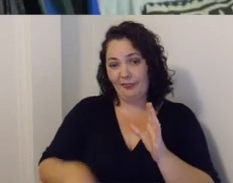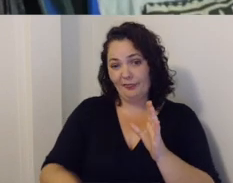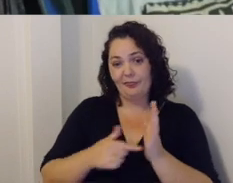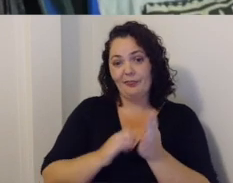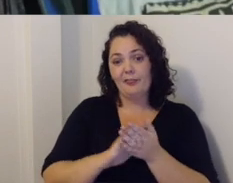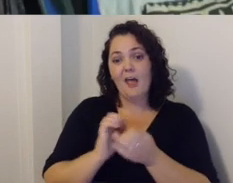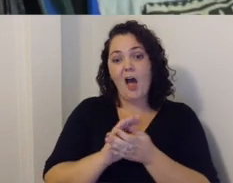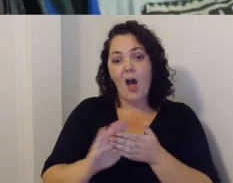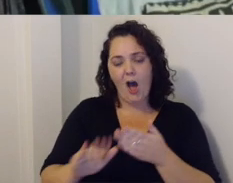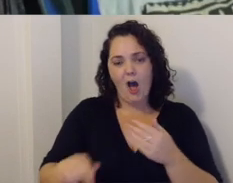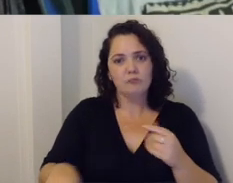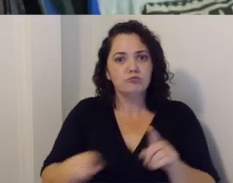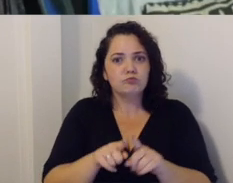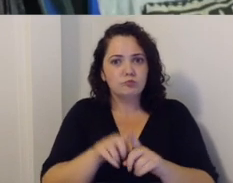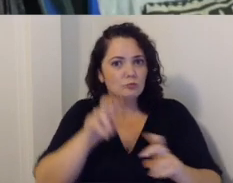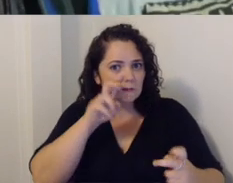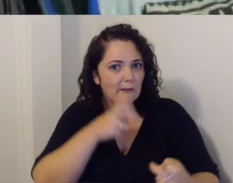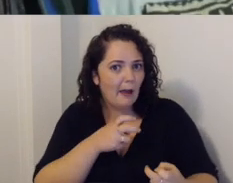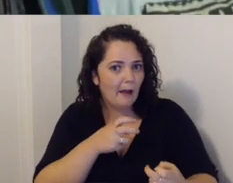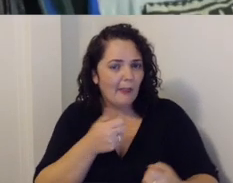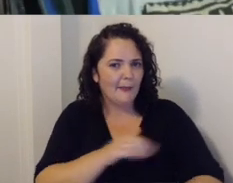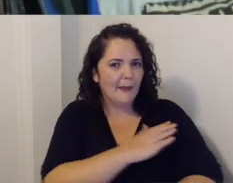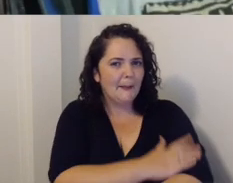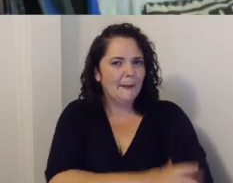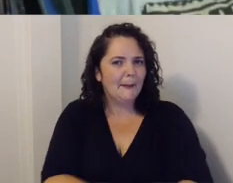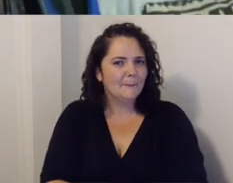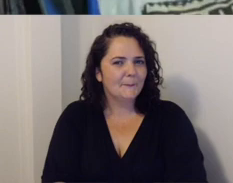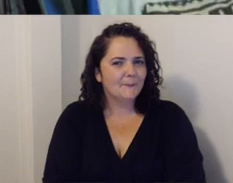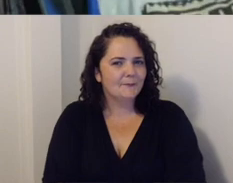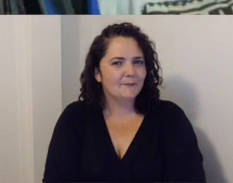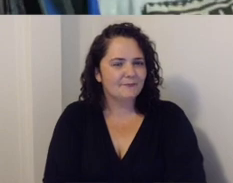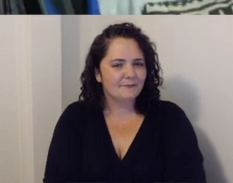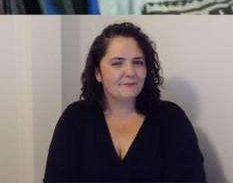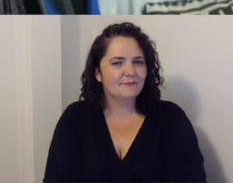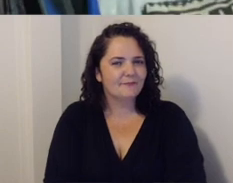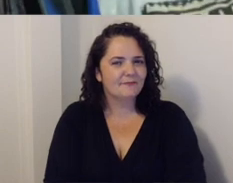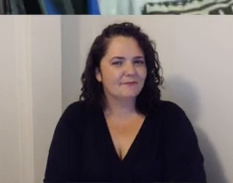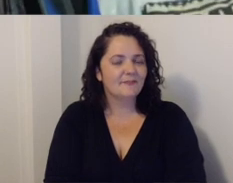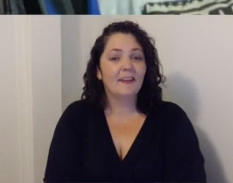thigh or the top of her arm underneath into her chest darker you know so underneath her chin so